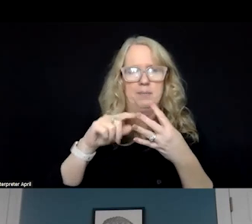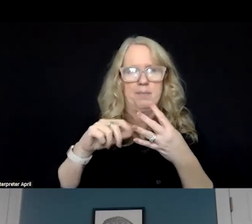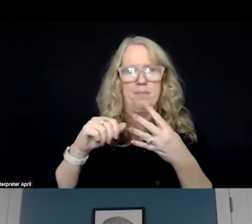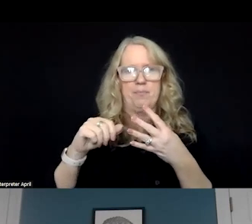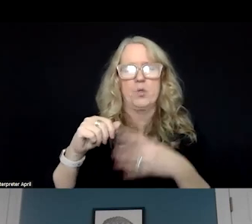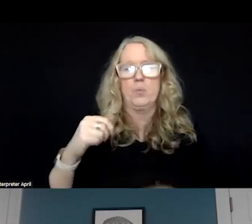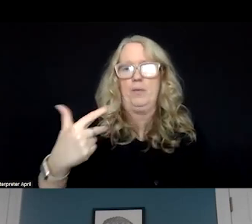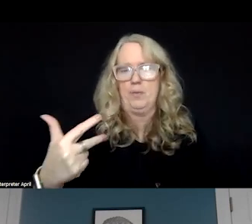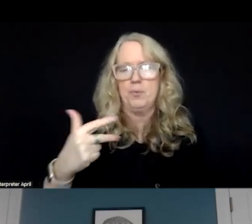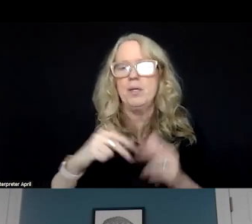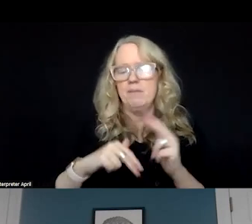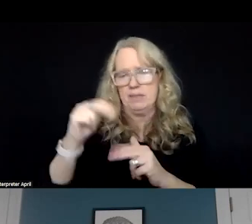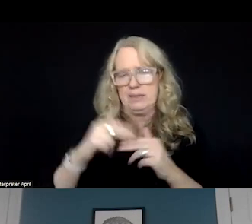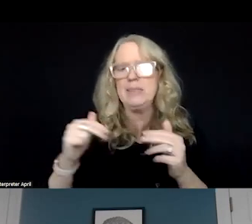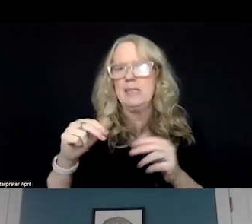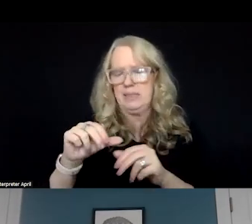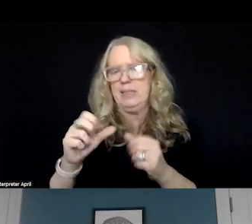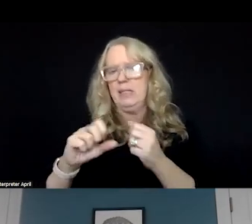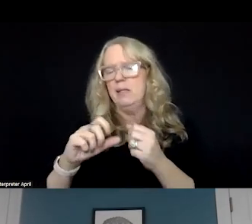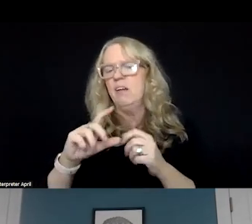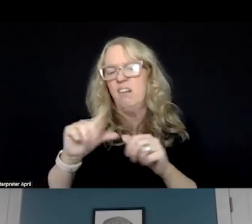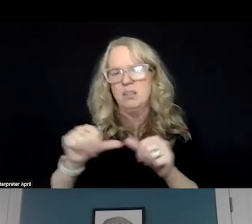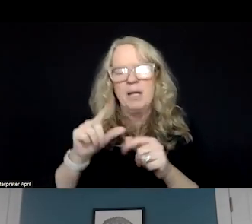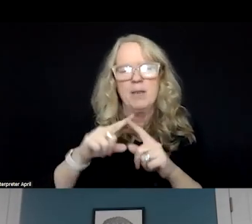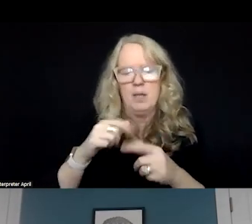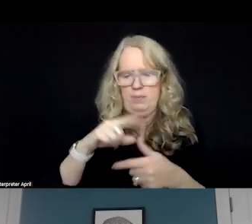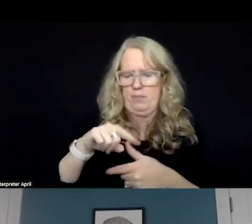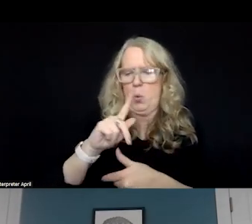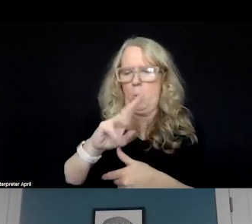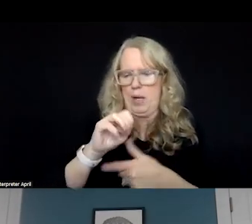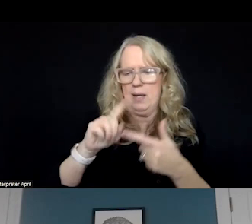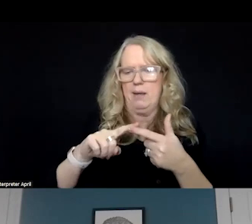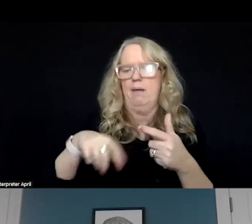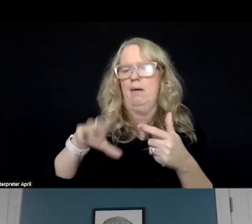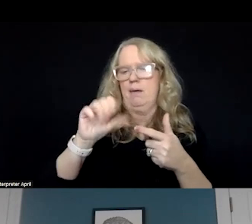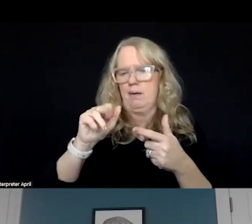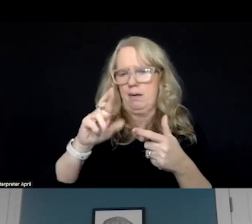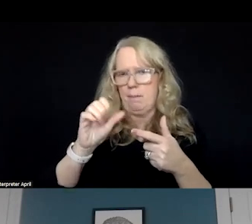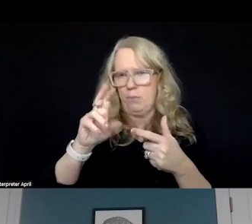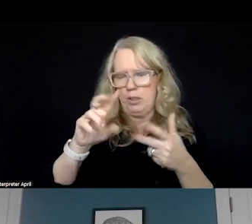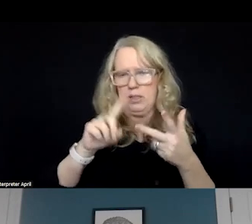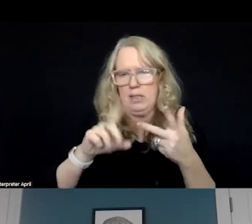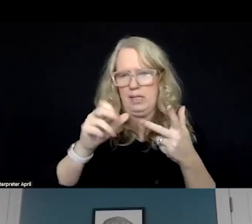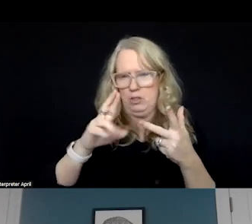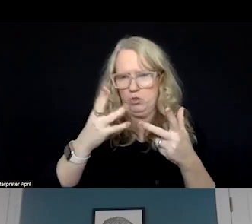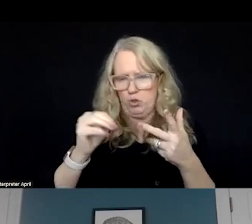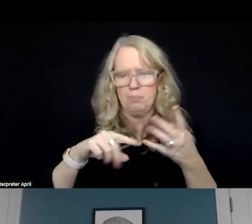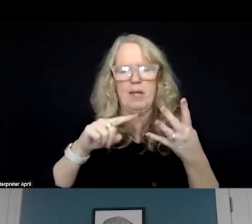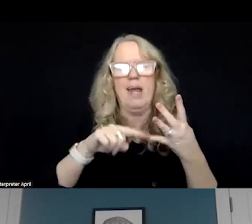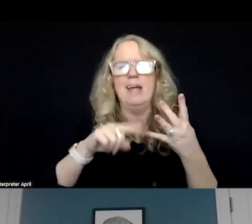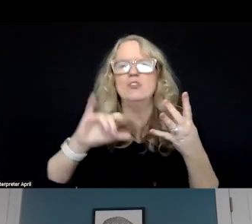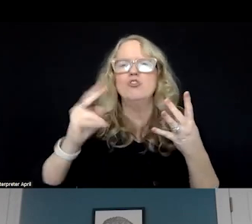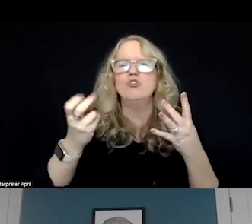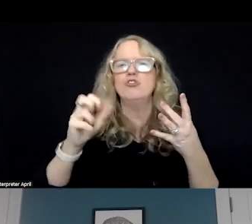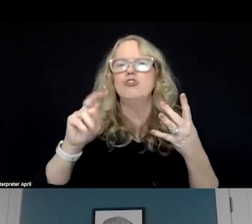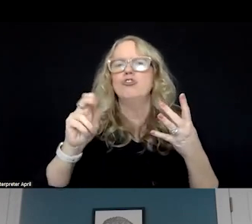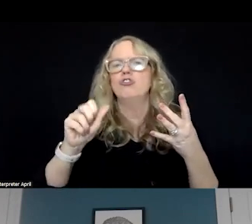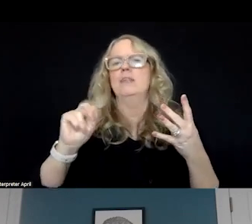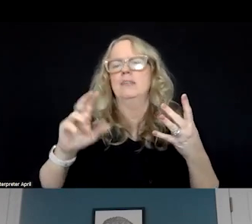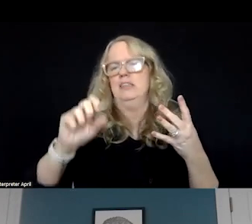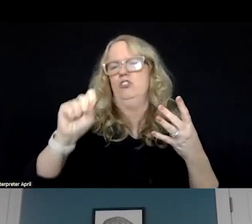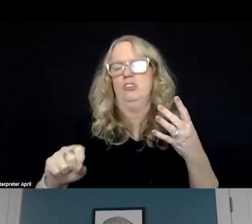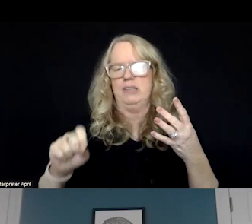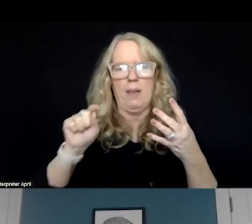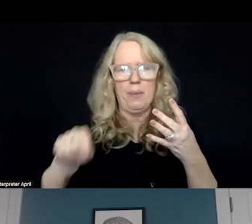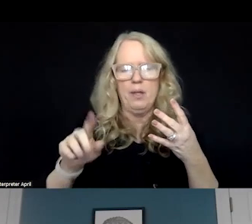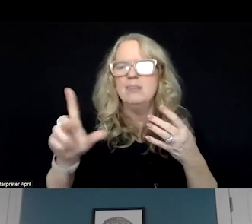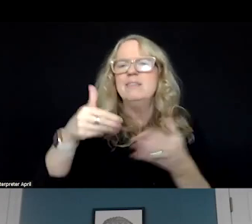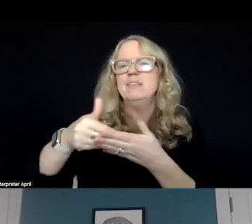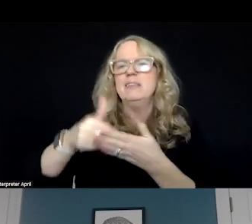BASED CRISIS PROGRAMS. WE ALSO COVERED JOHNSTON COUNTY. WE HAD